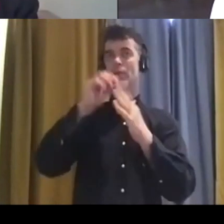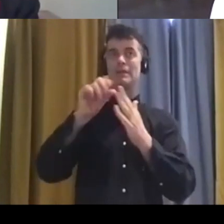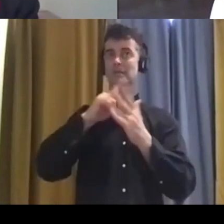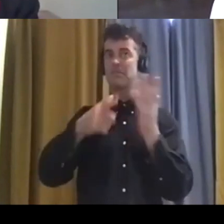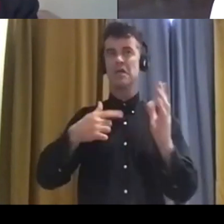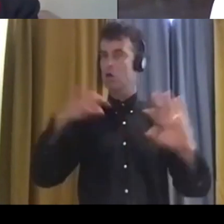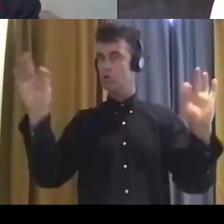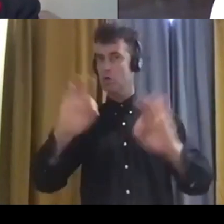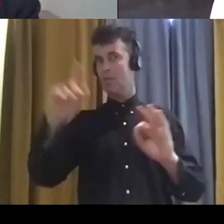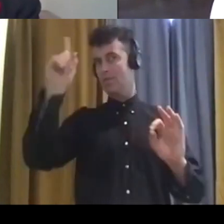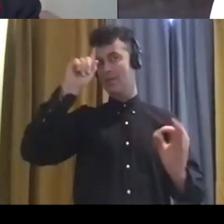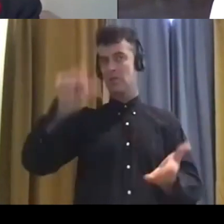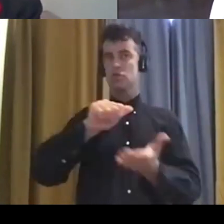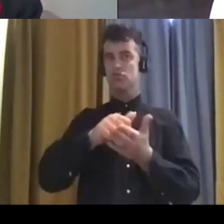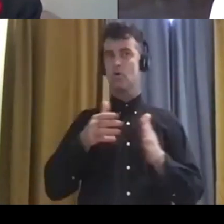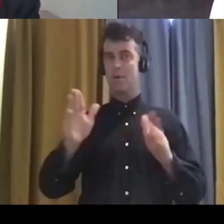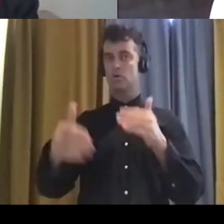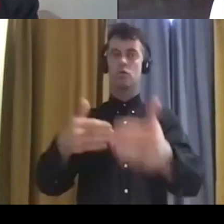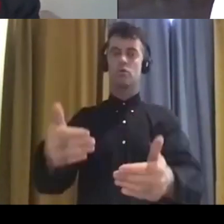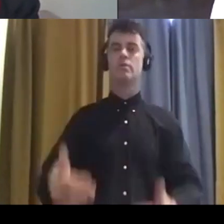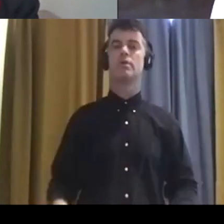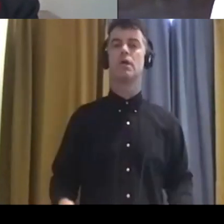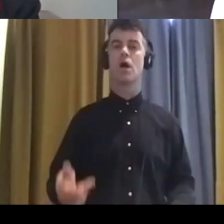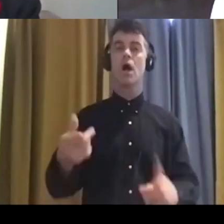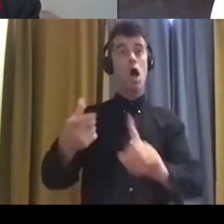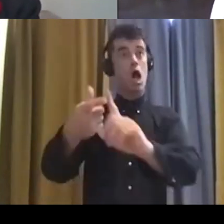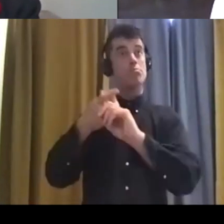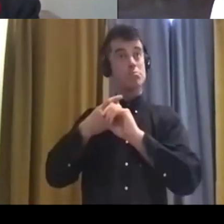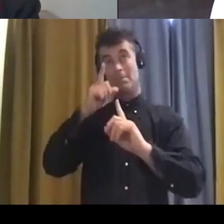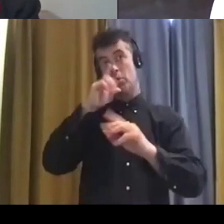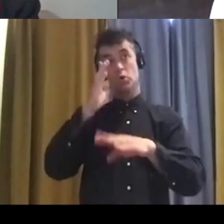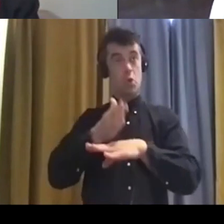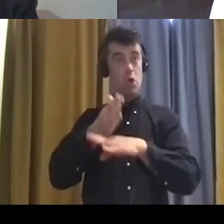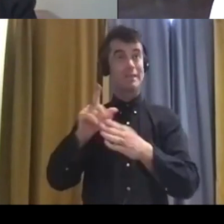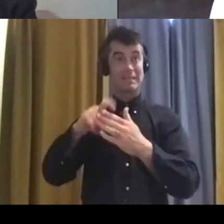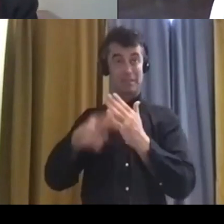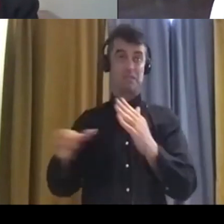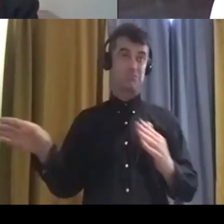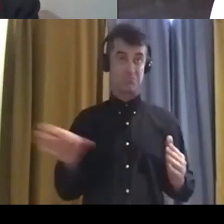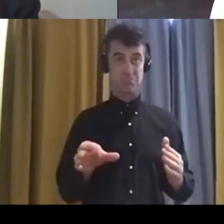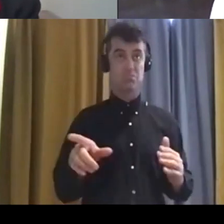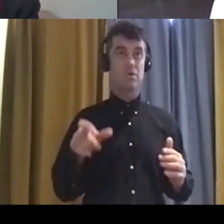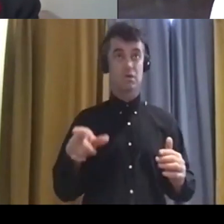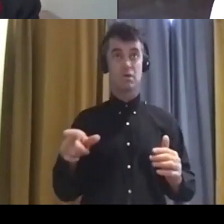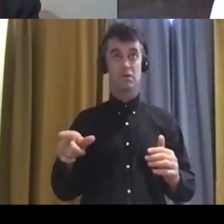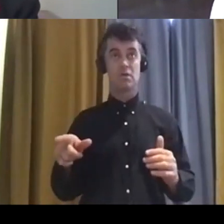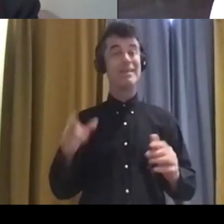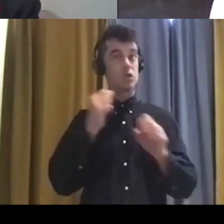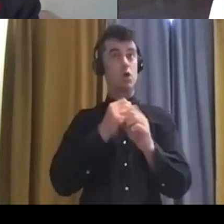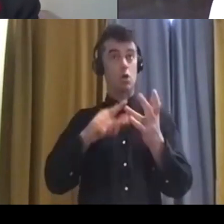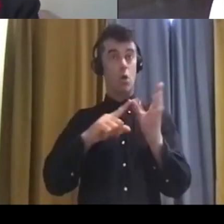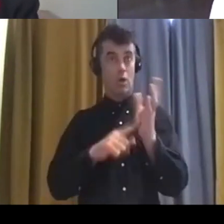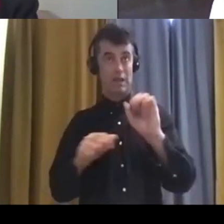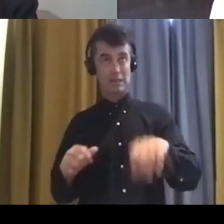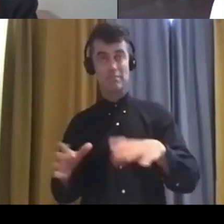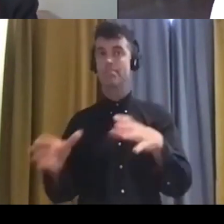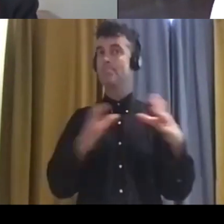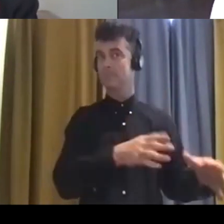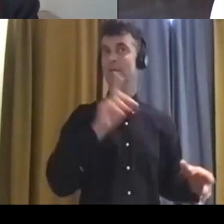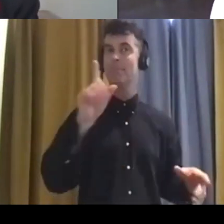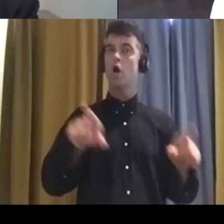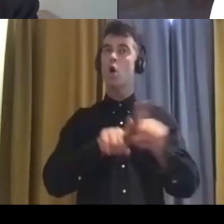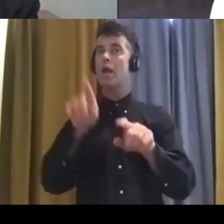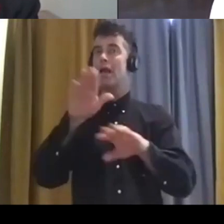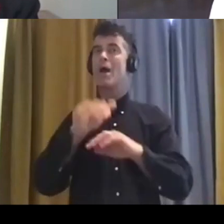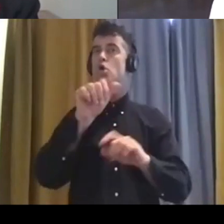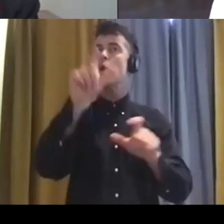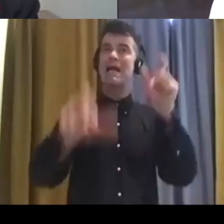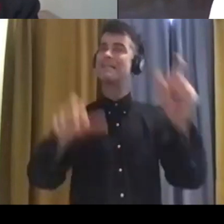way to go about it, hiring people with disabilities is a goal unto itself, learning about your